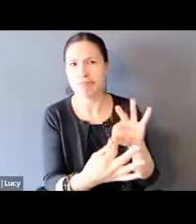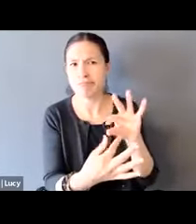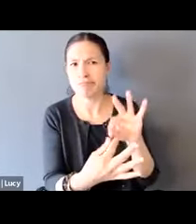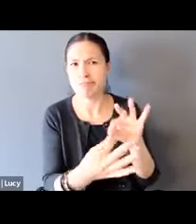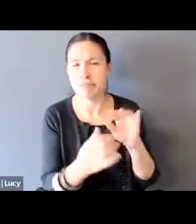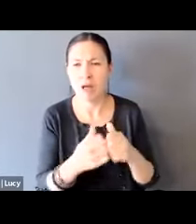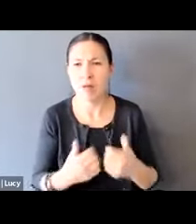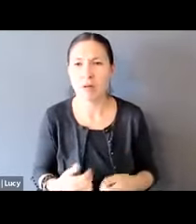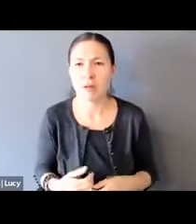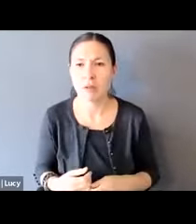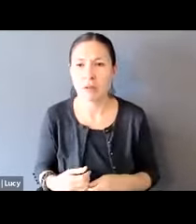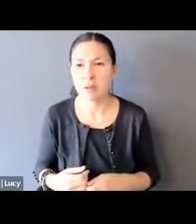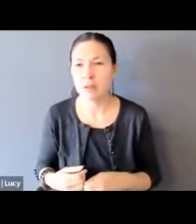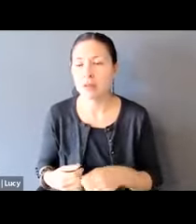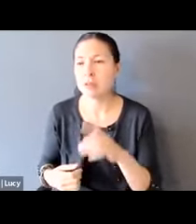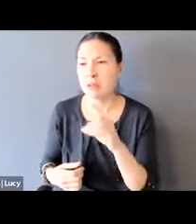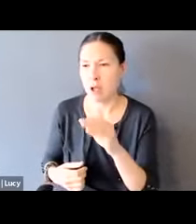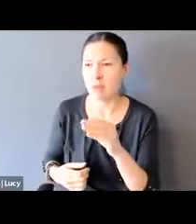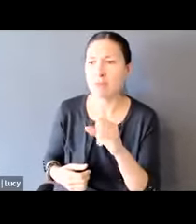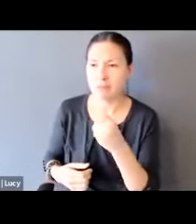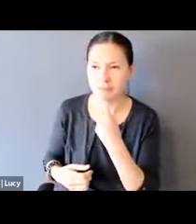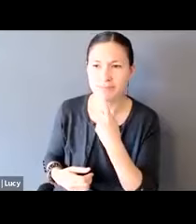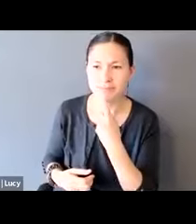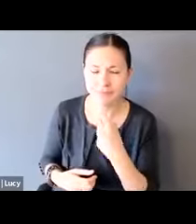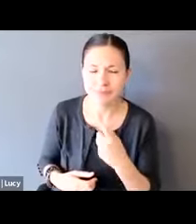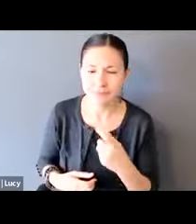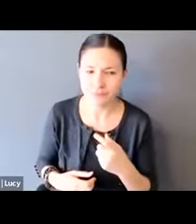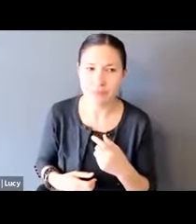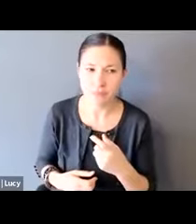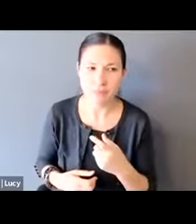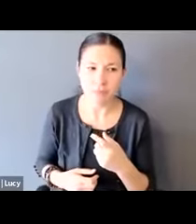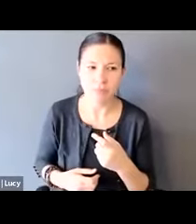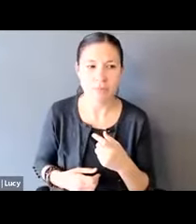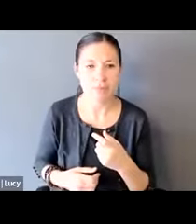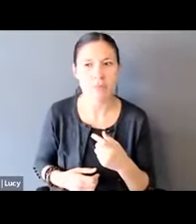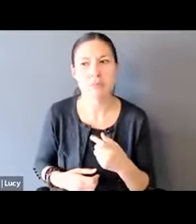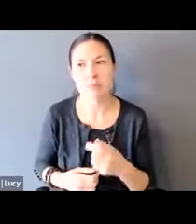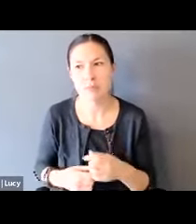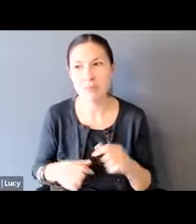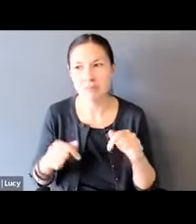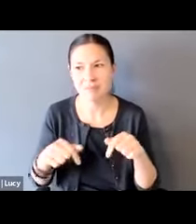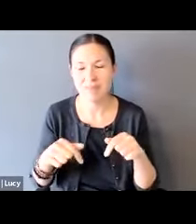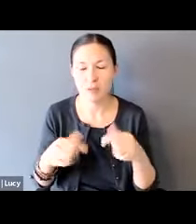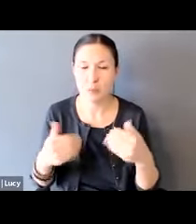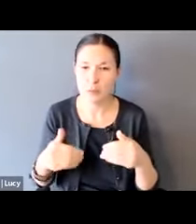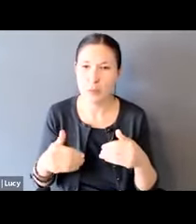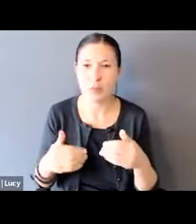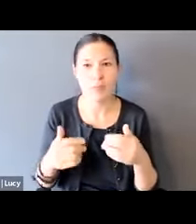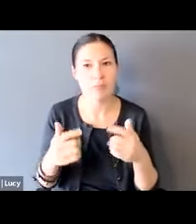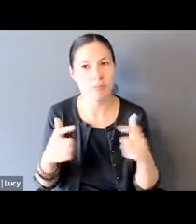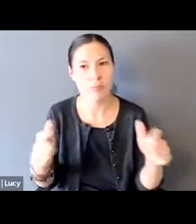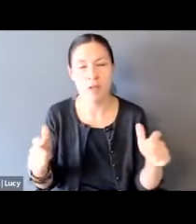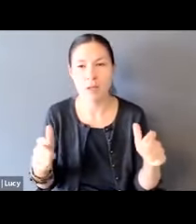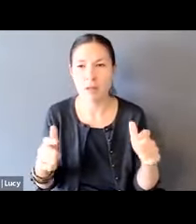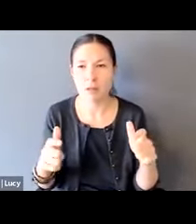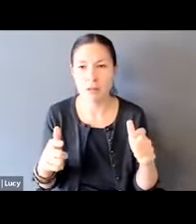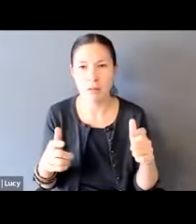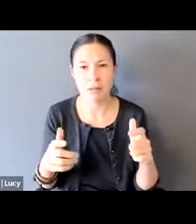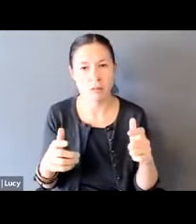Yes, I mean it has been a big disruption for everyone to be asked not to see each other